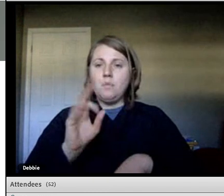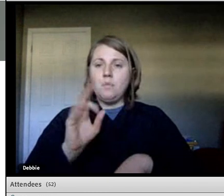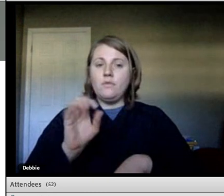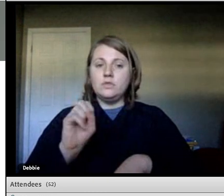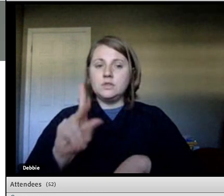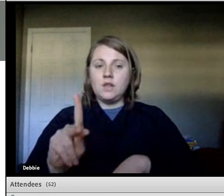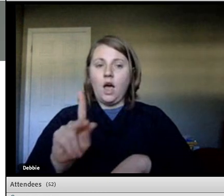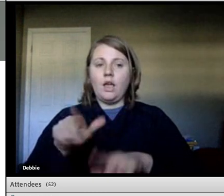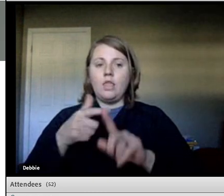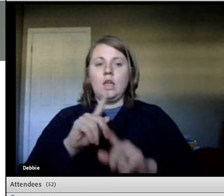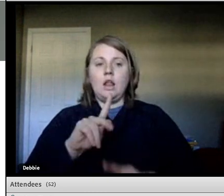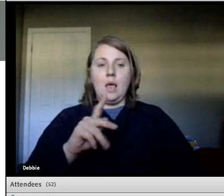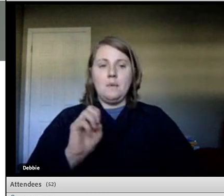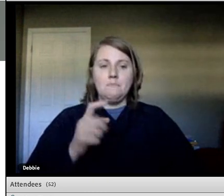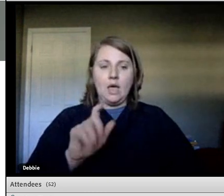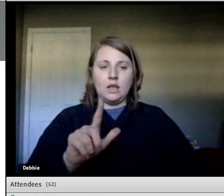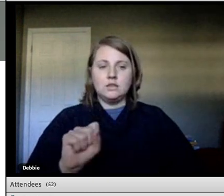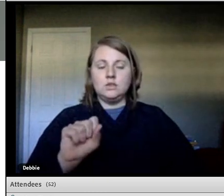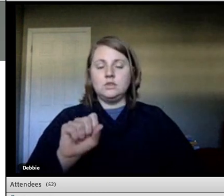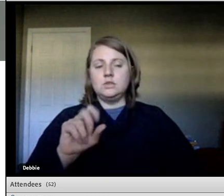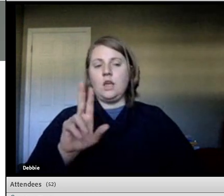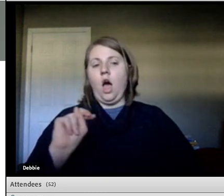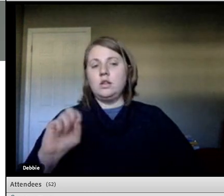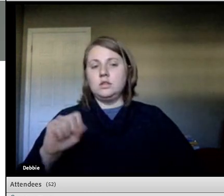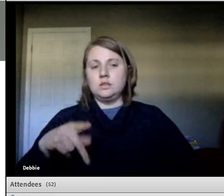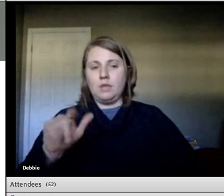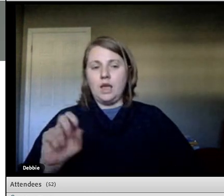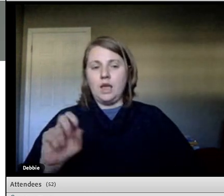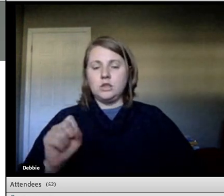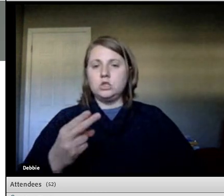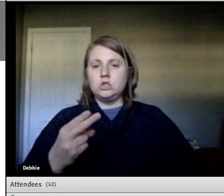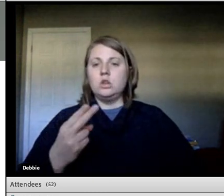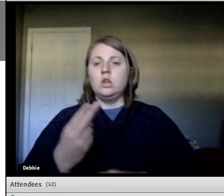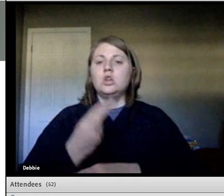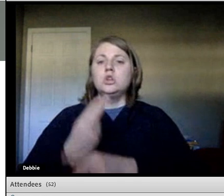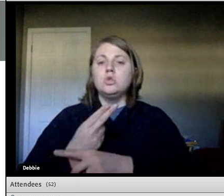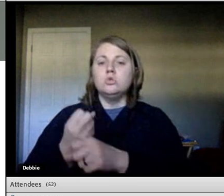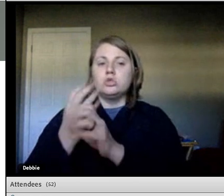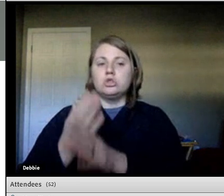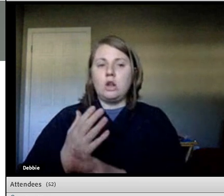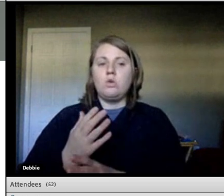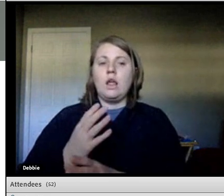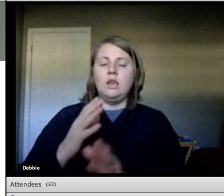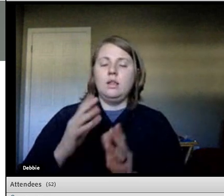People upload free photos, really great quality. In them, you have to cite your source of course,